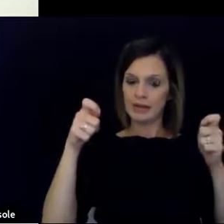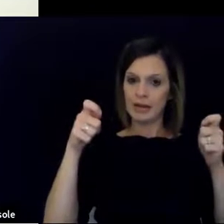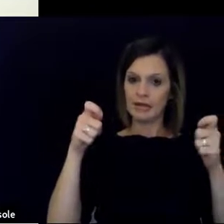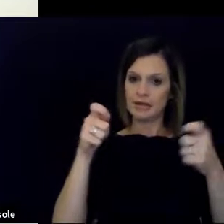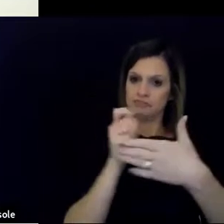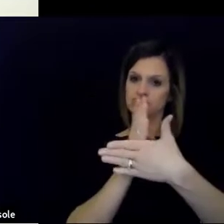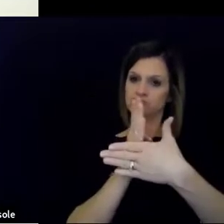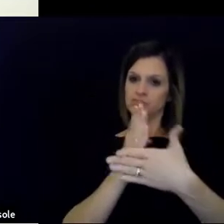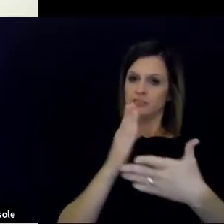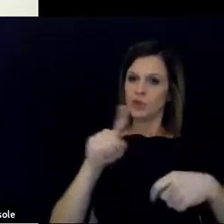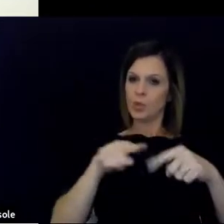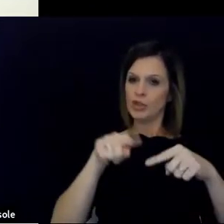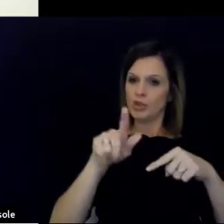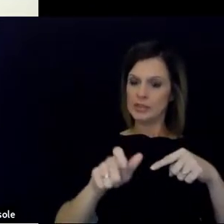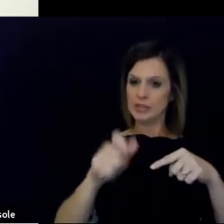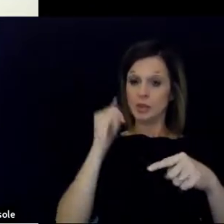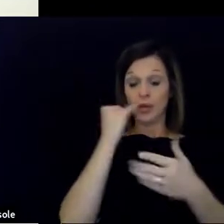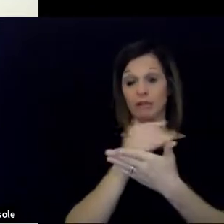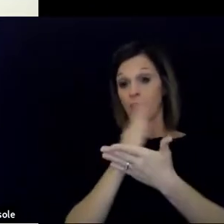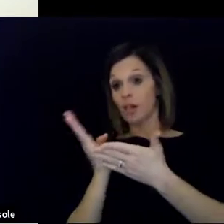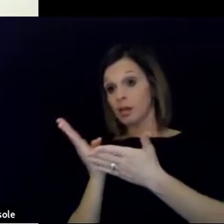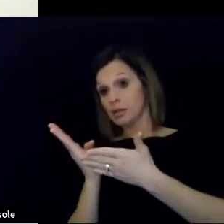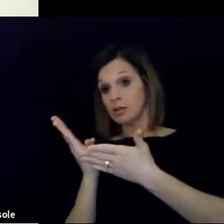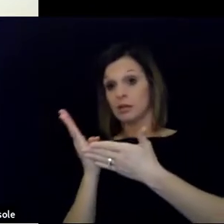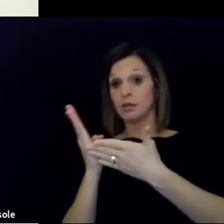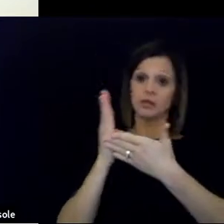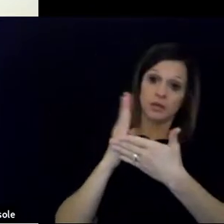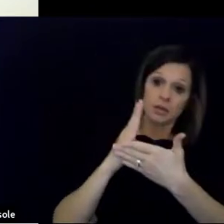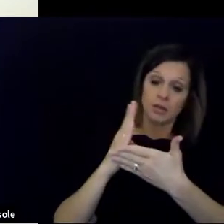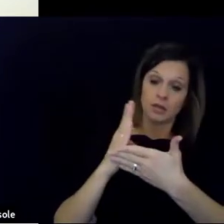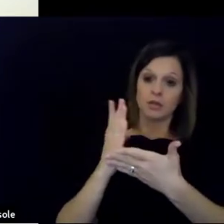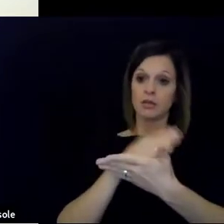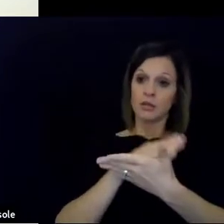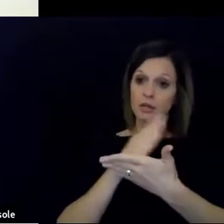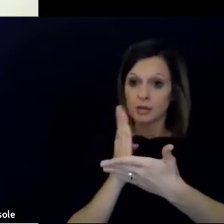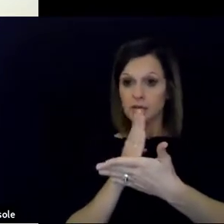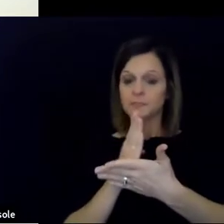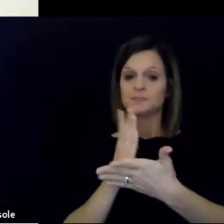And so self-regulation begins with a goal.